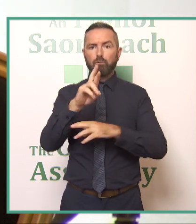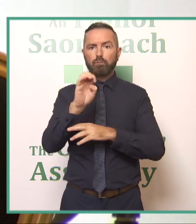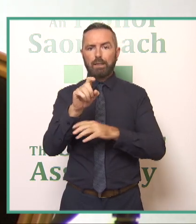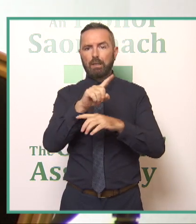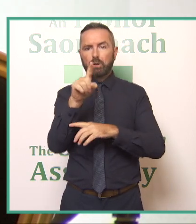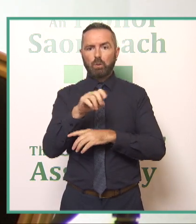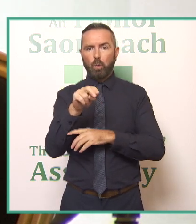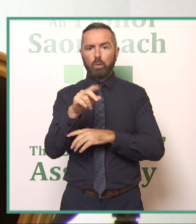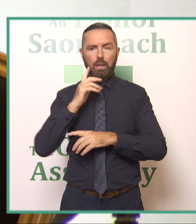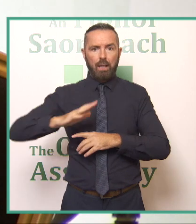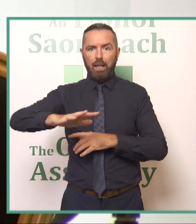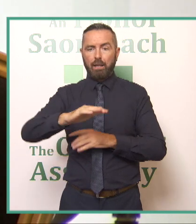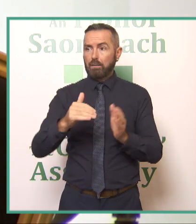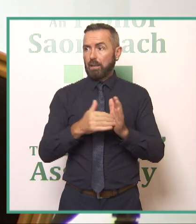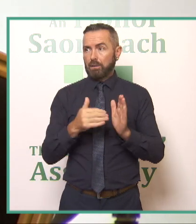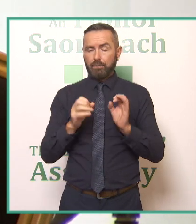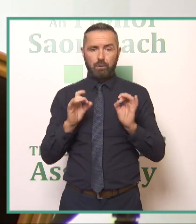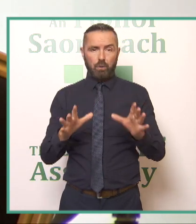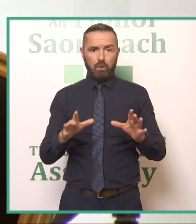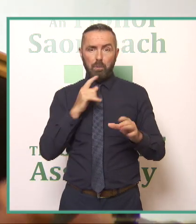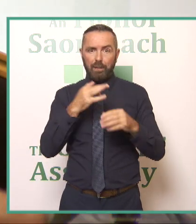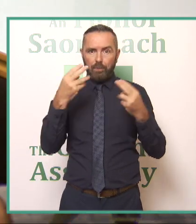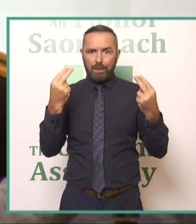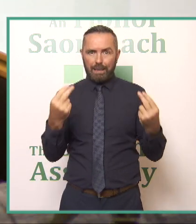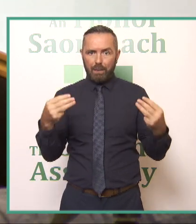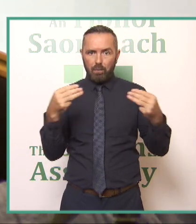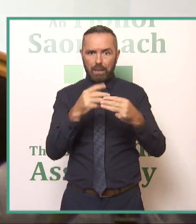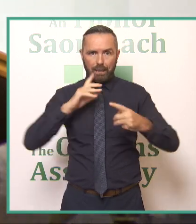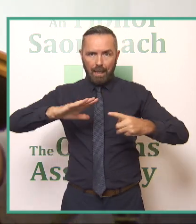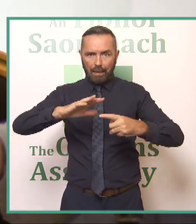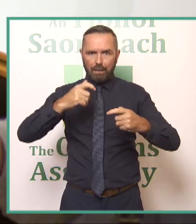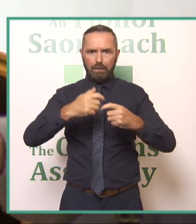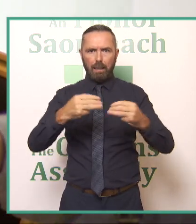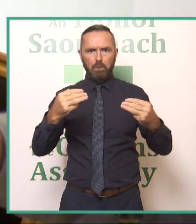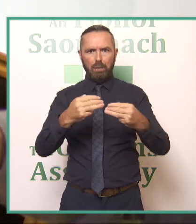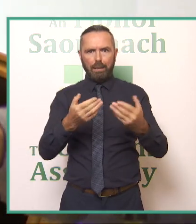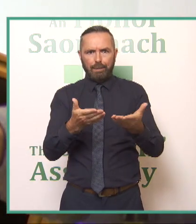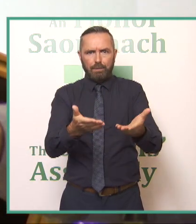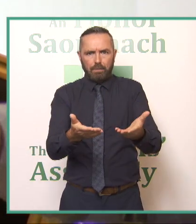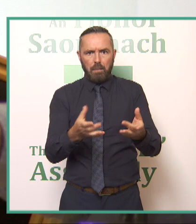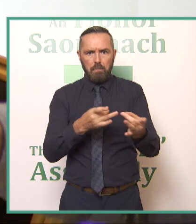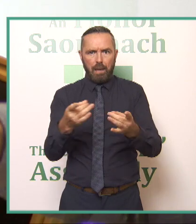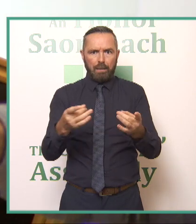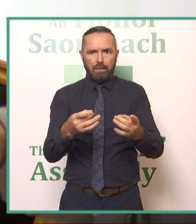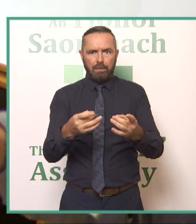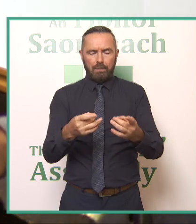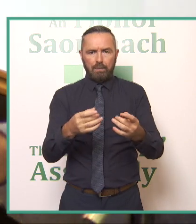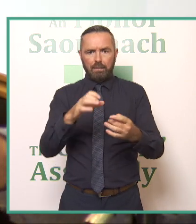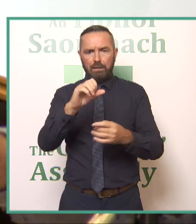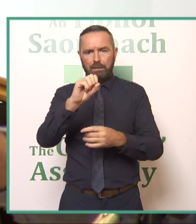needs protection wherever it is protect it and make it sacrosine especially in a in a time of